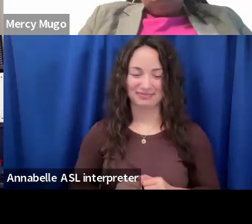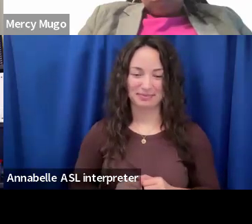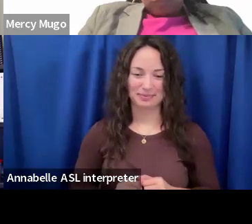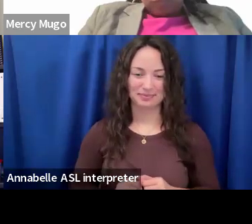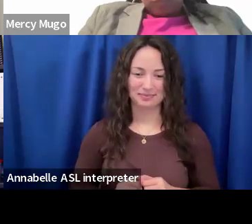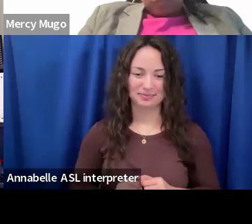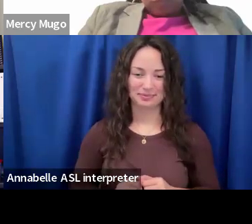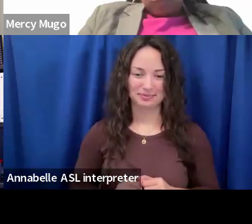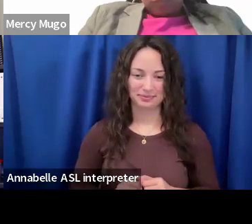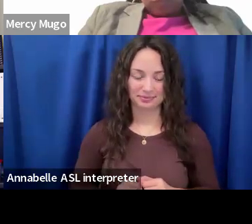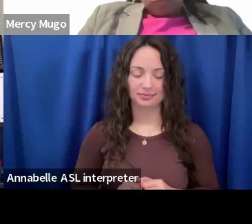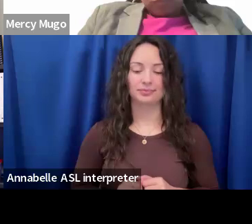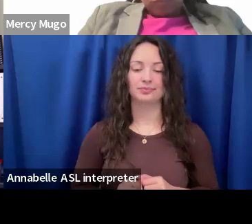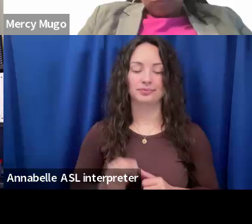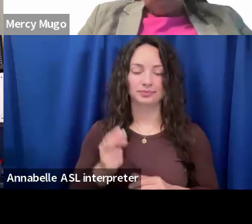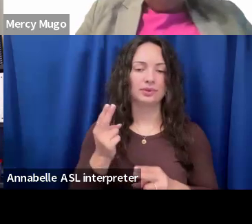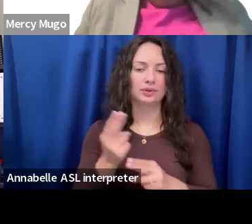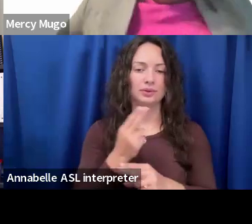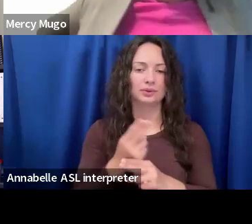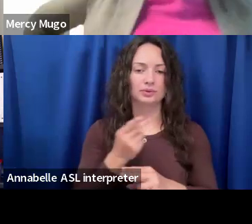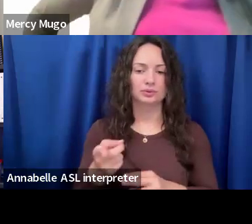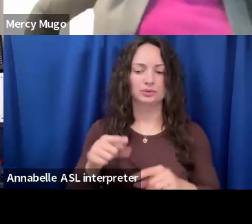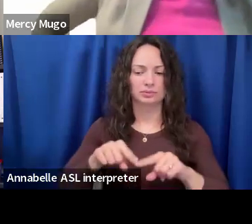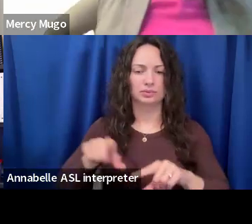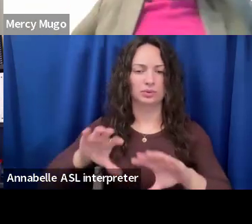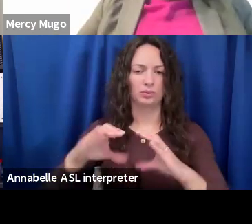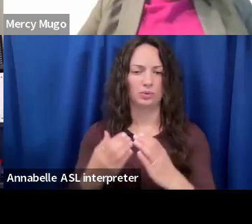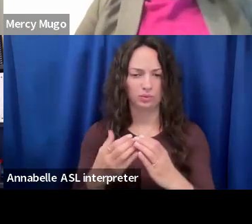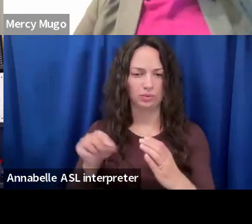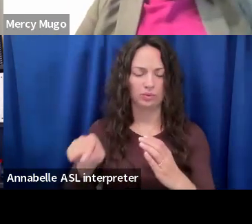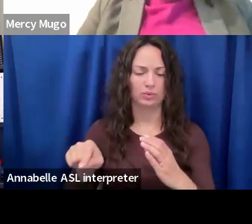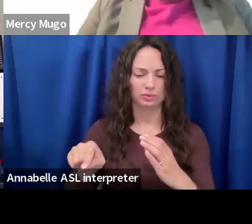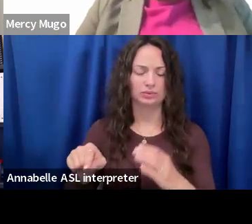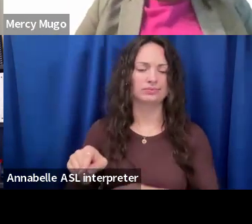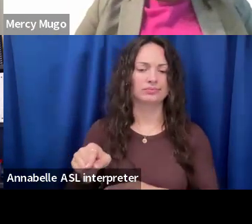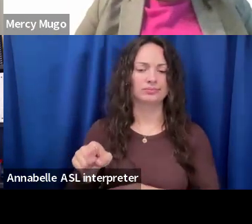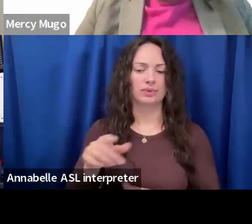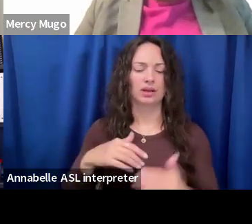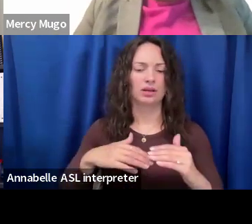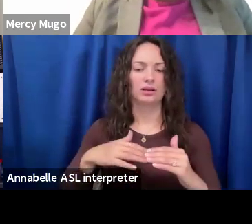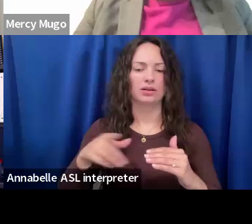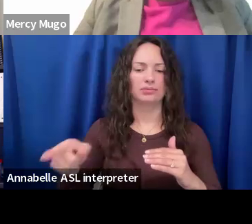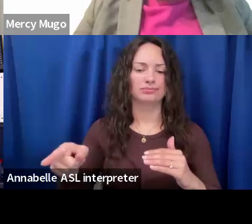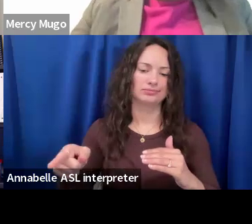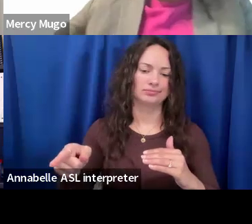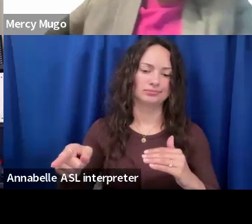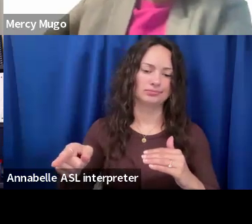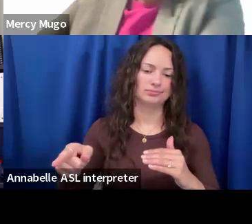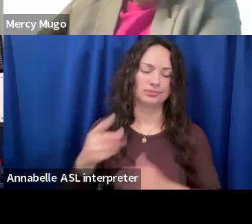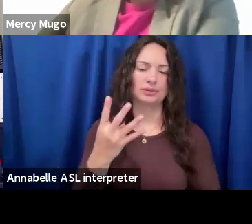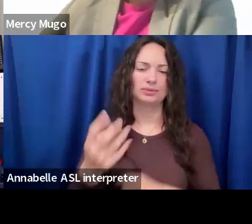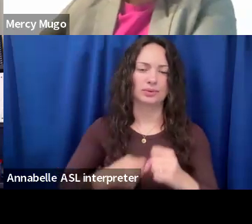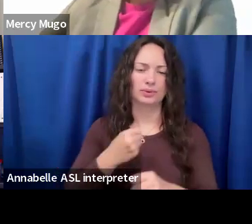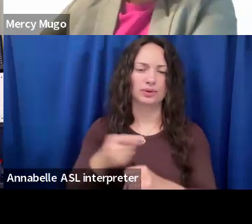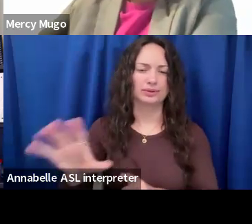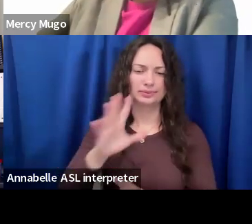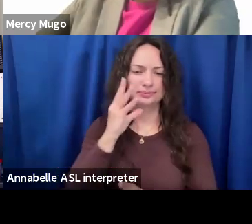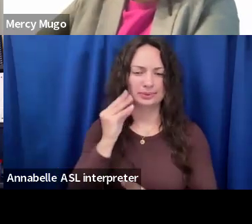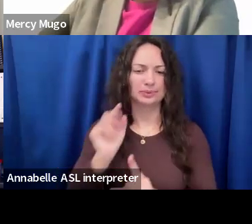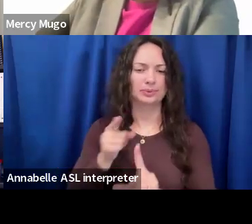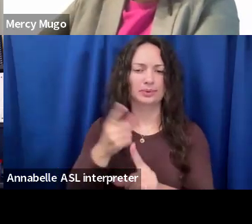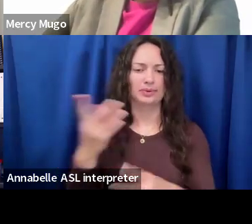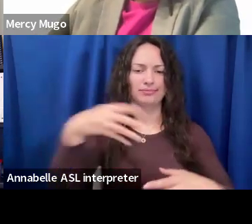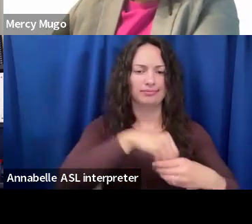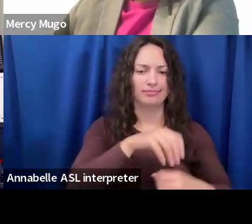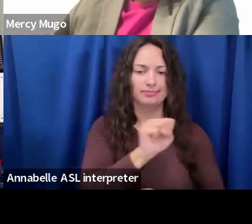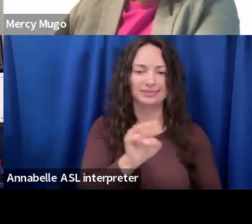use course based undergraduate experiences to engage the students in STEM research projects,